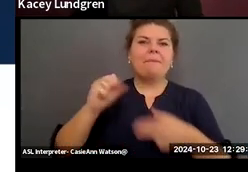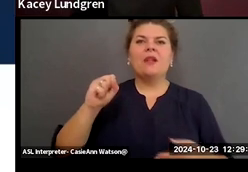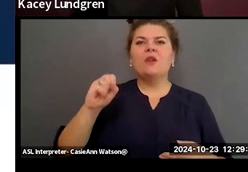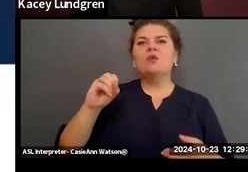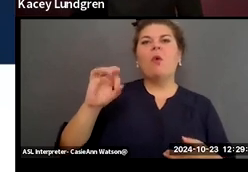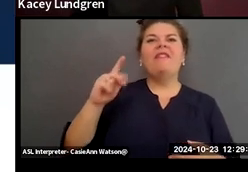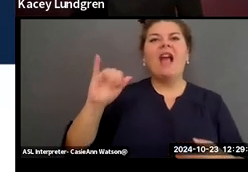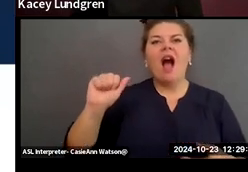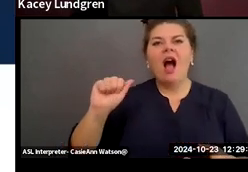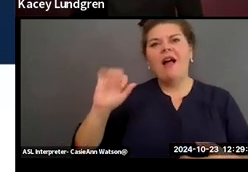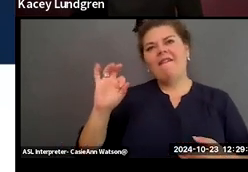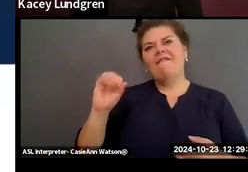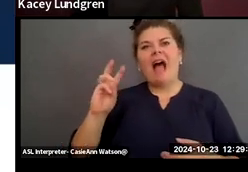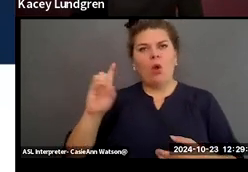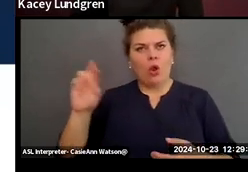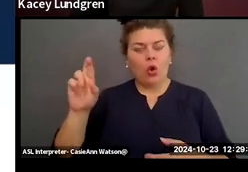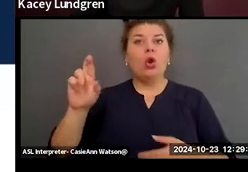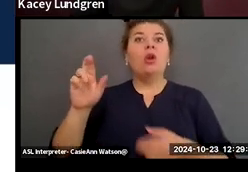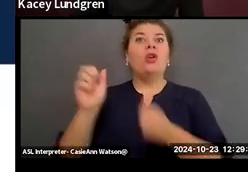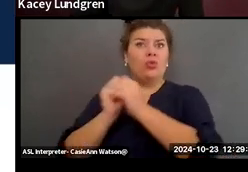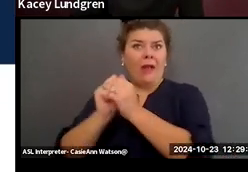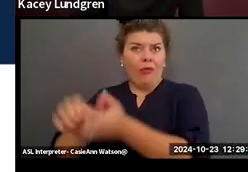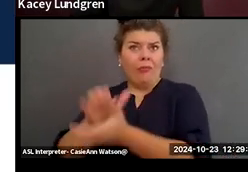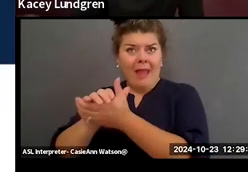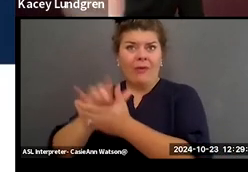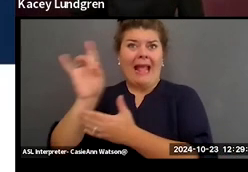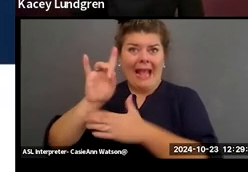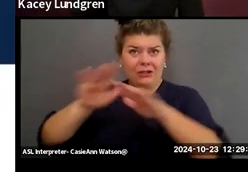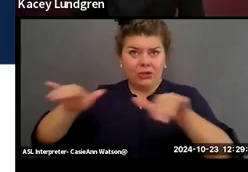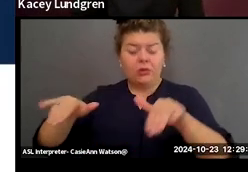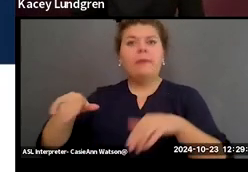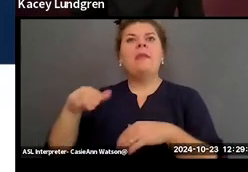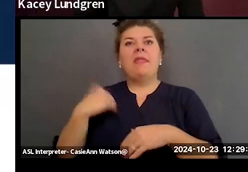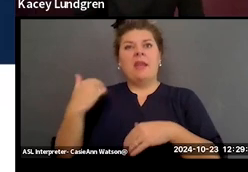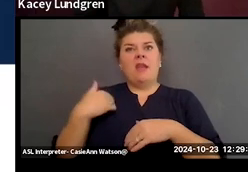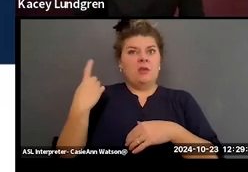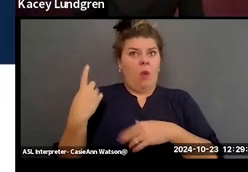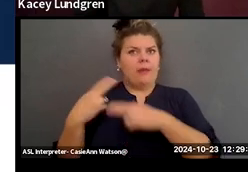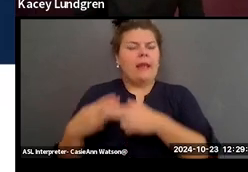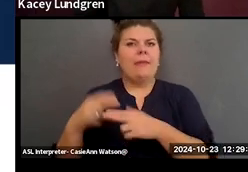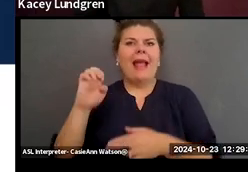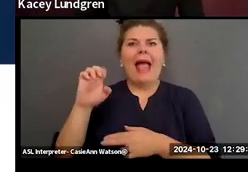and together they had eight children. The youngest was named Edward Minor Gallaudet.